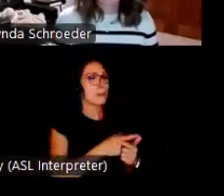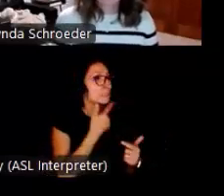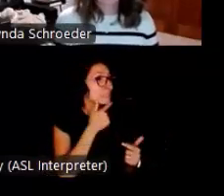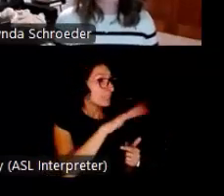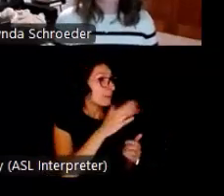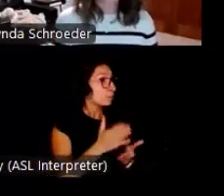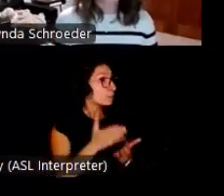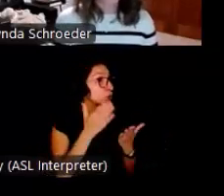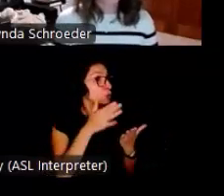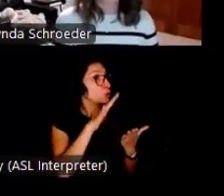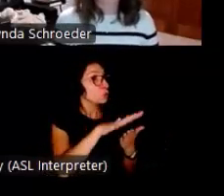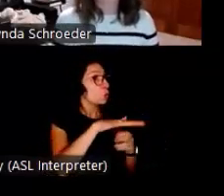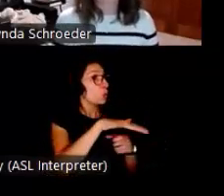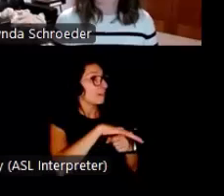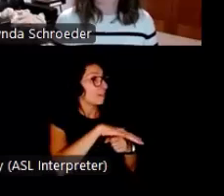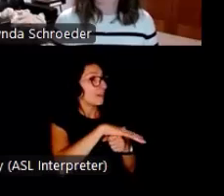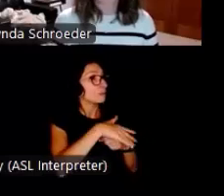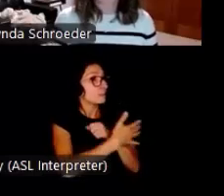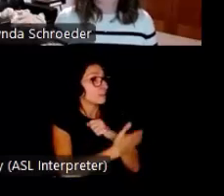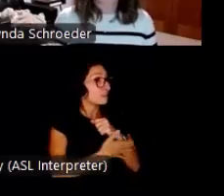And how do we make sure we're not an extra burden?